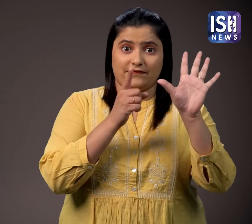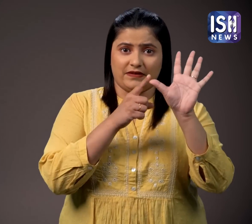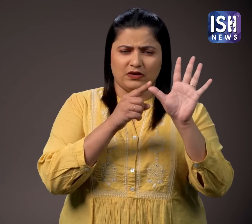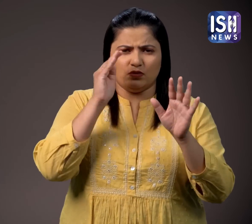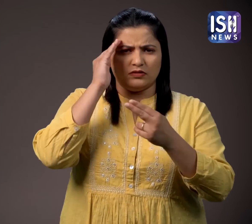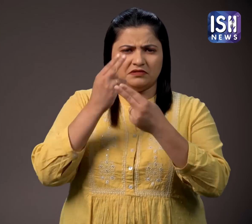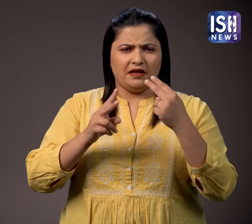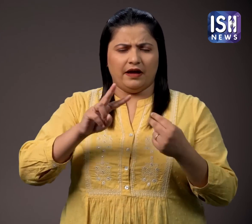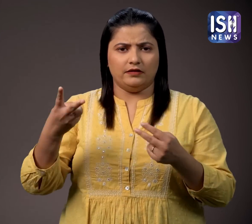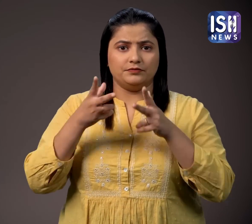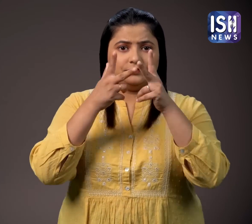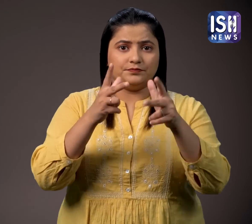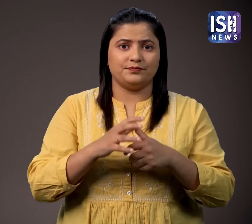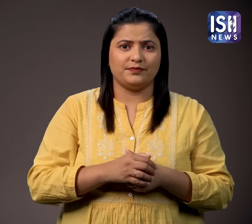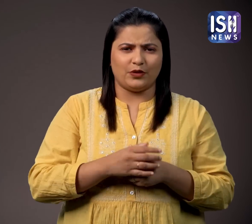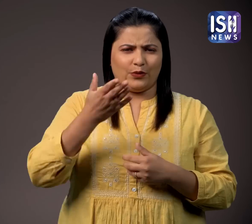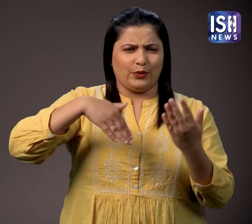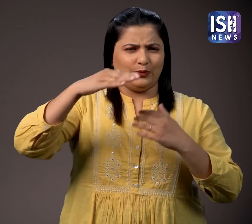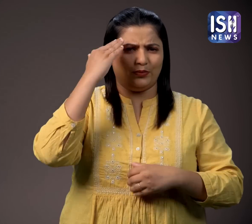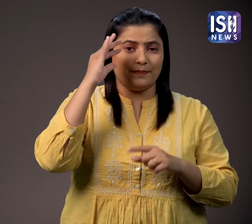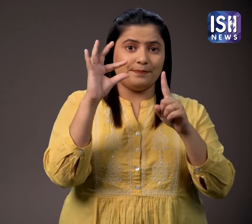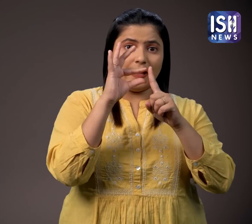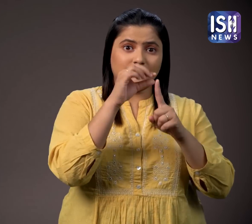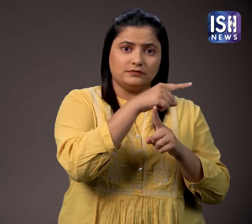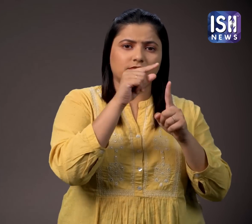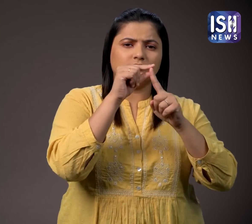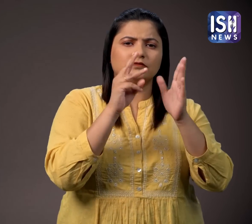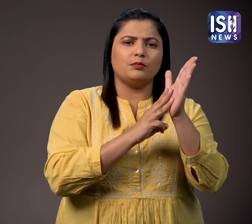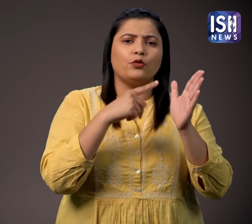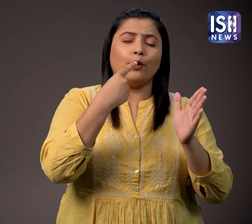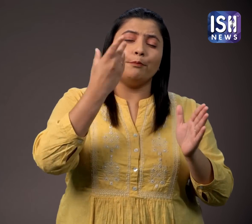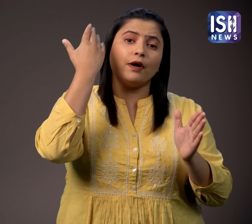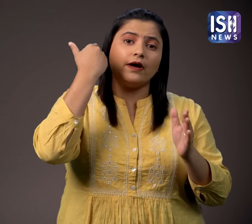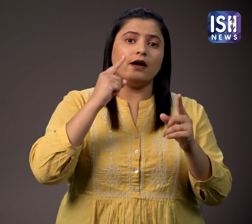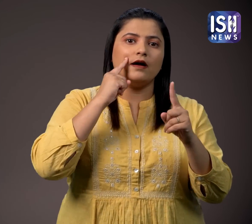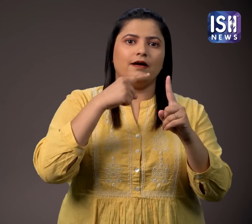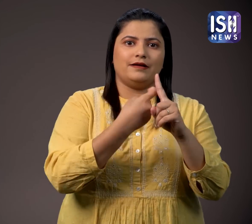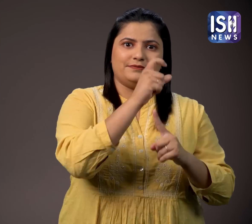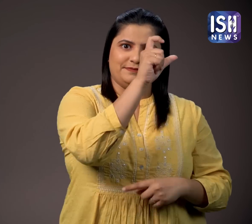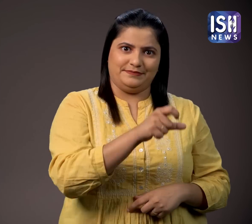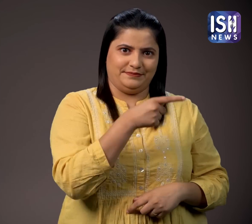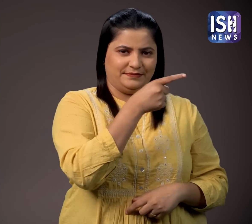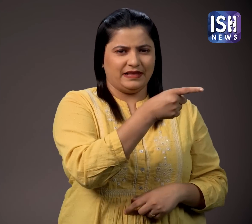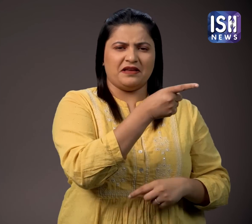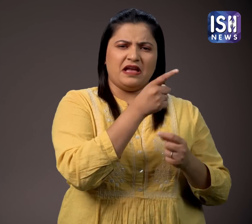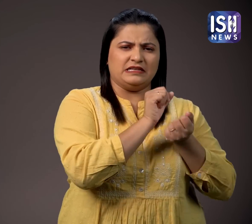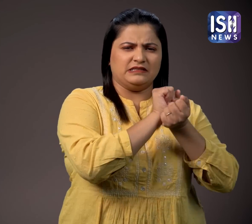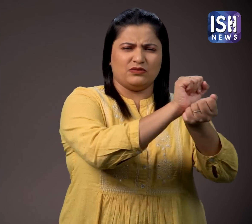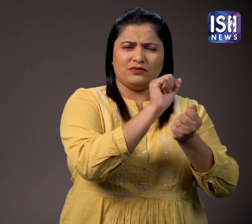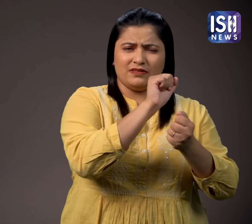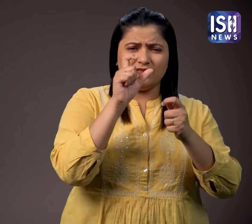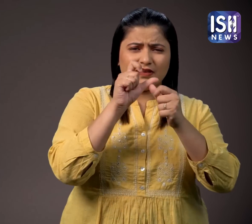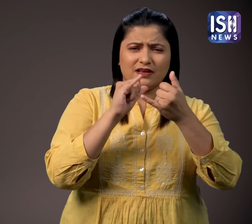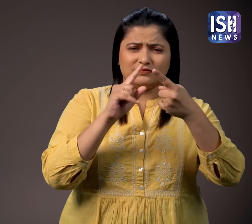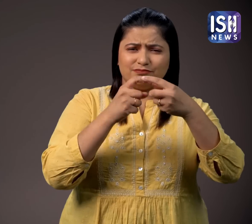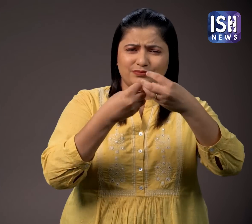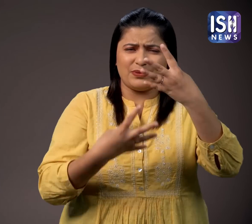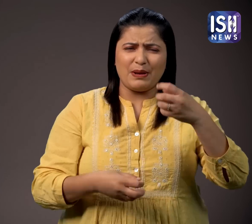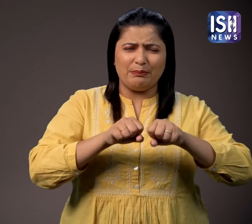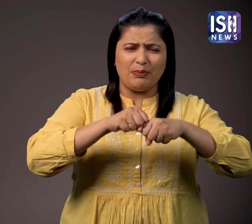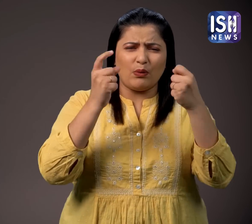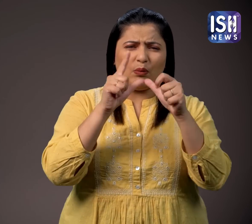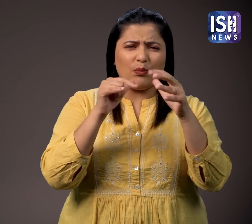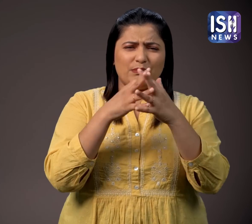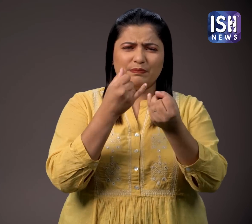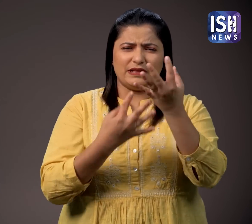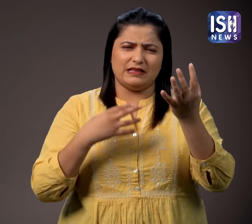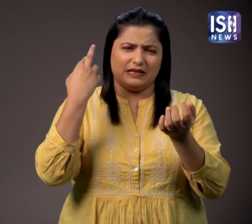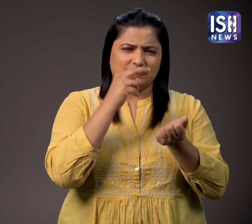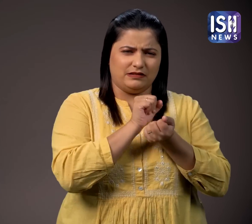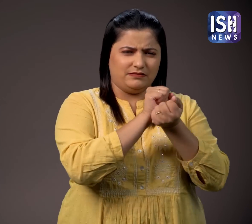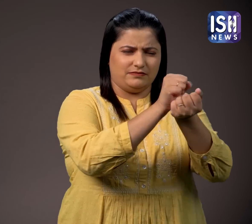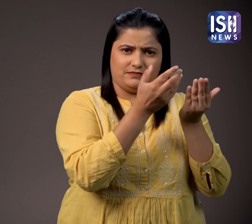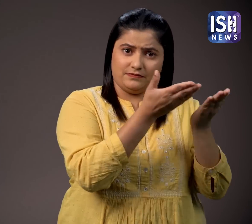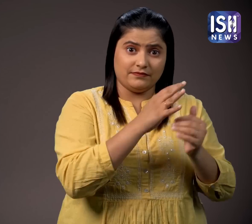The next incident is about Pakistan's former Prime Minister, Imran Khan, who as you all are aware is in jail on various charges.